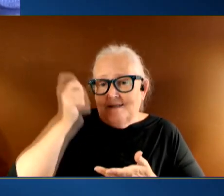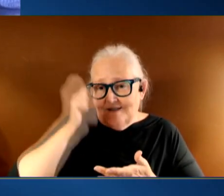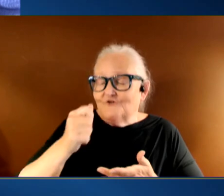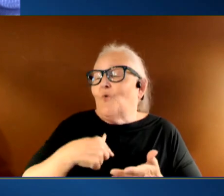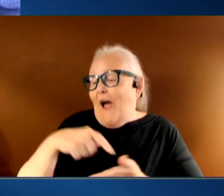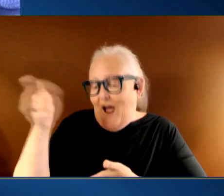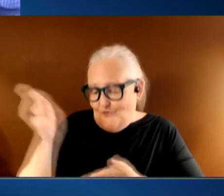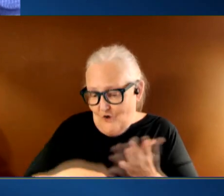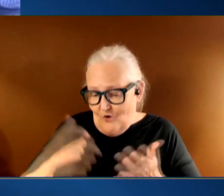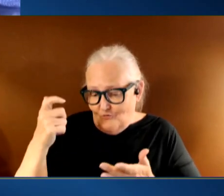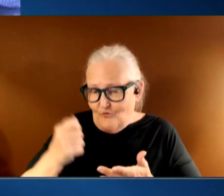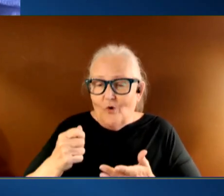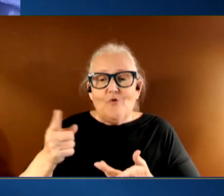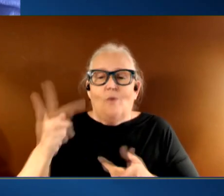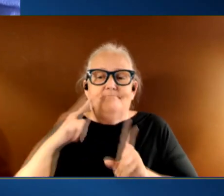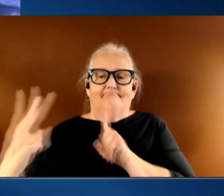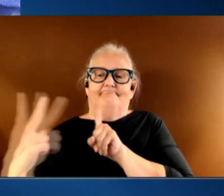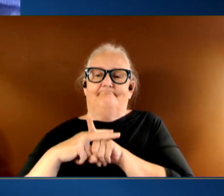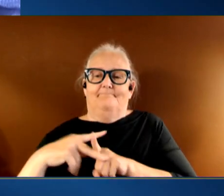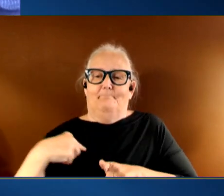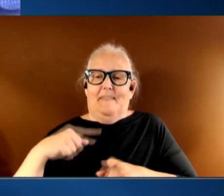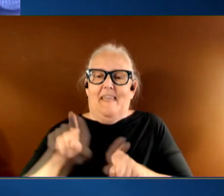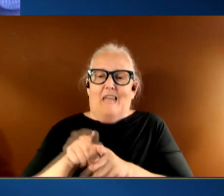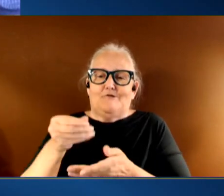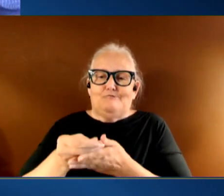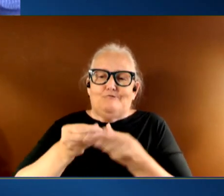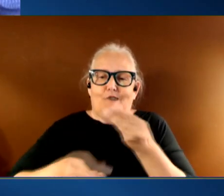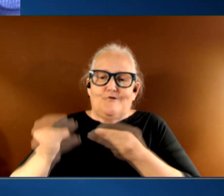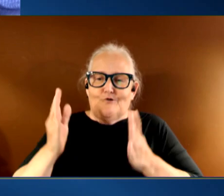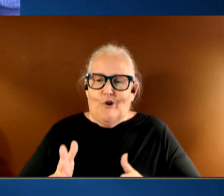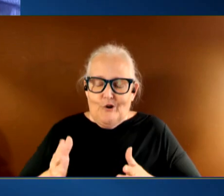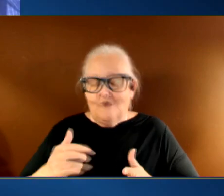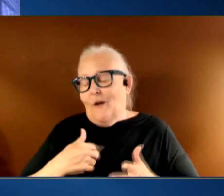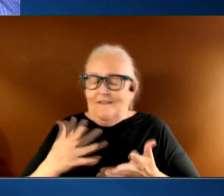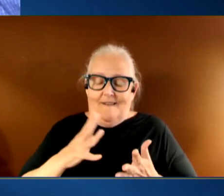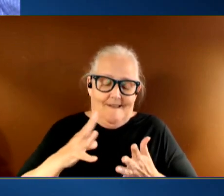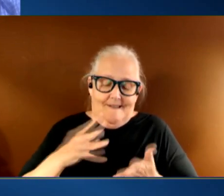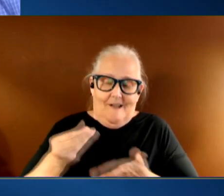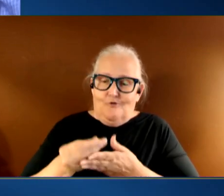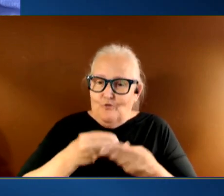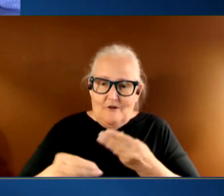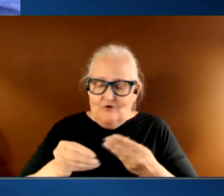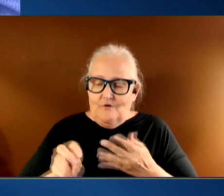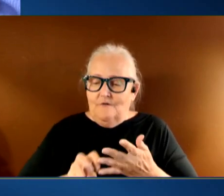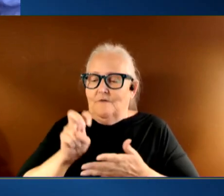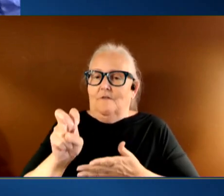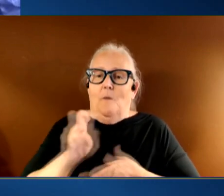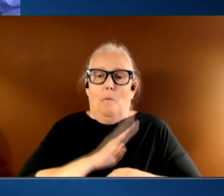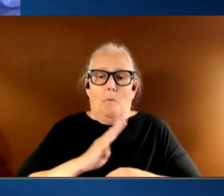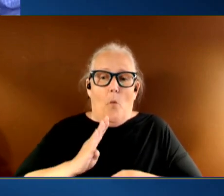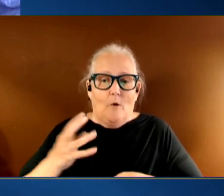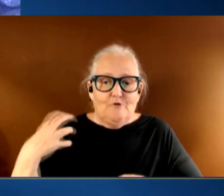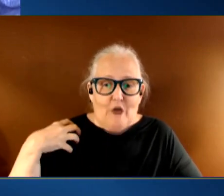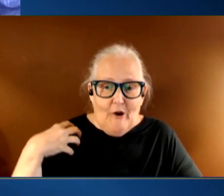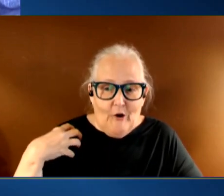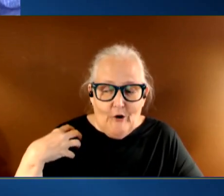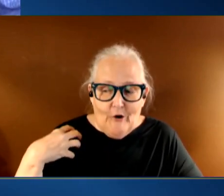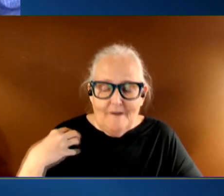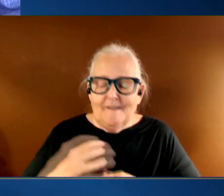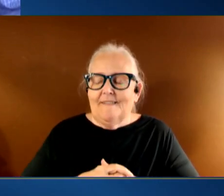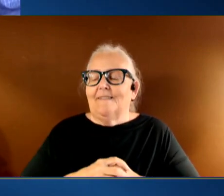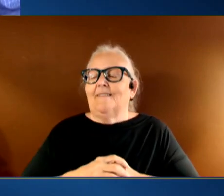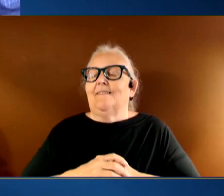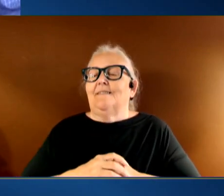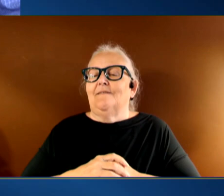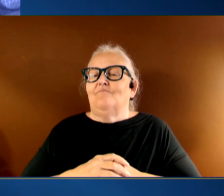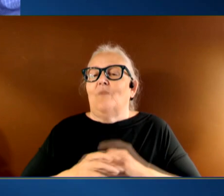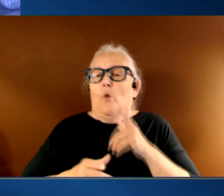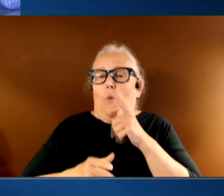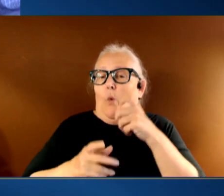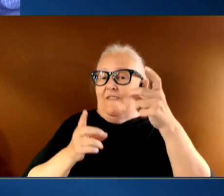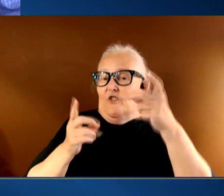treasurer. And I went from the treasurer to the board chair. And our director went -- was